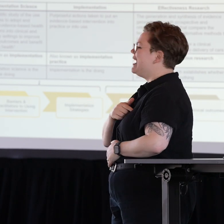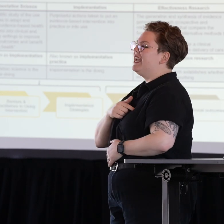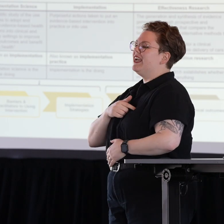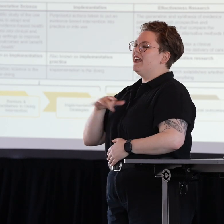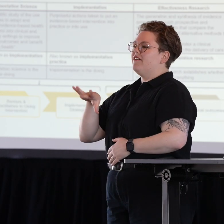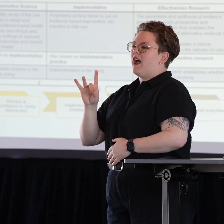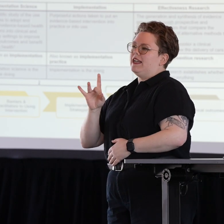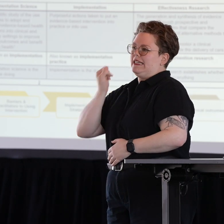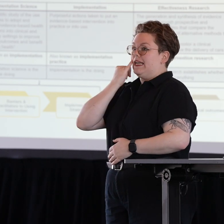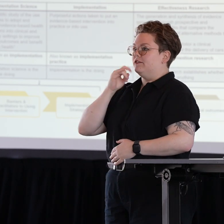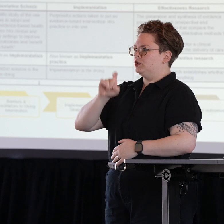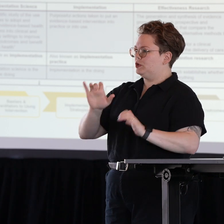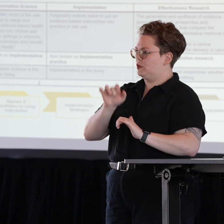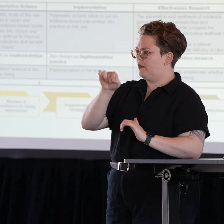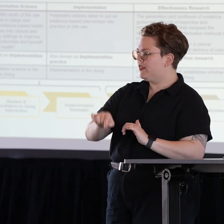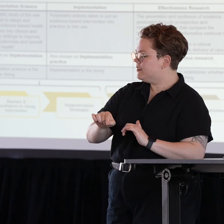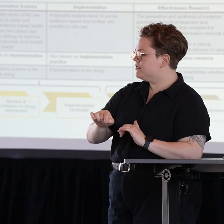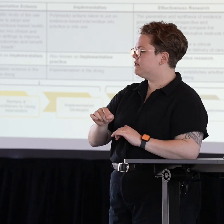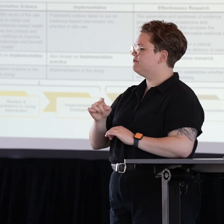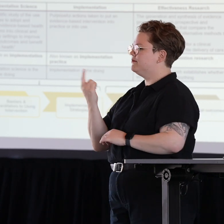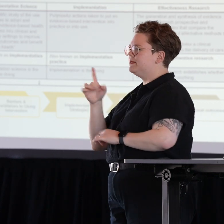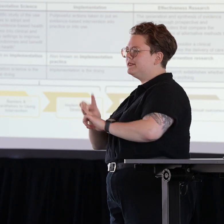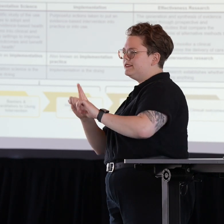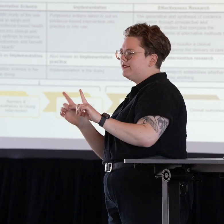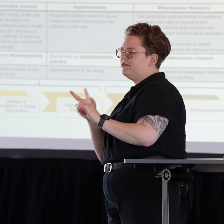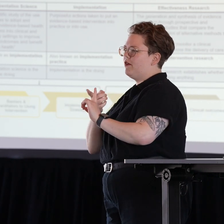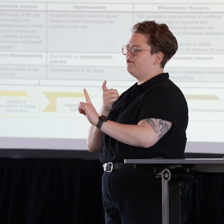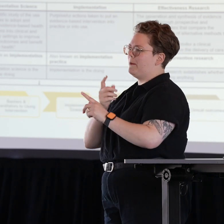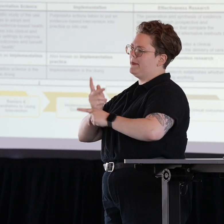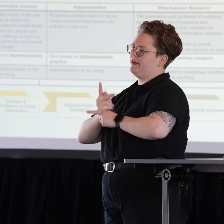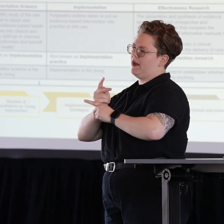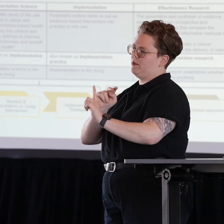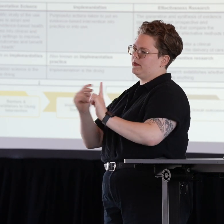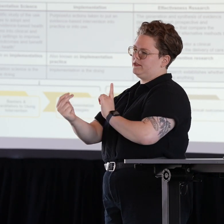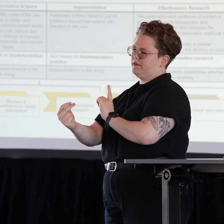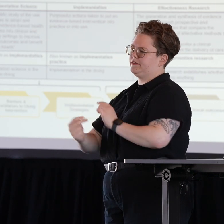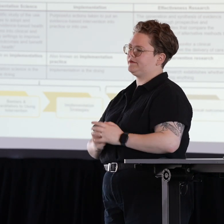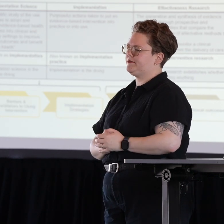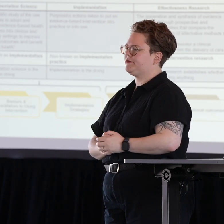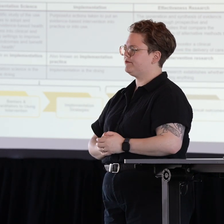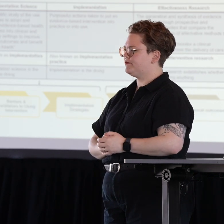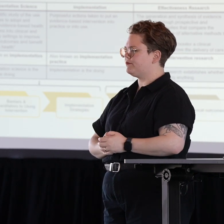something, whether we should be doing something different from a caregiving perspective. And again, this is usually where